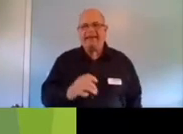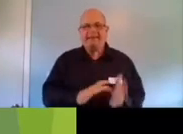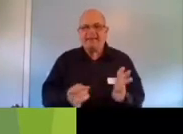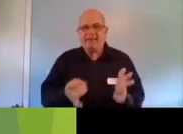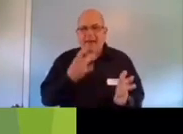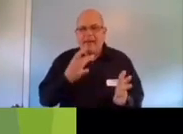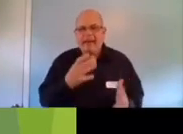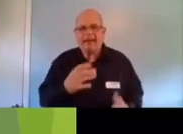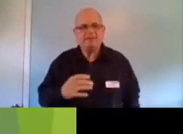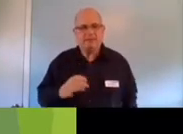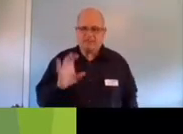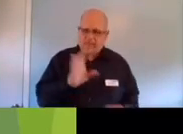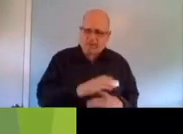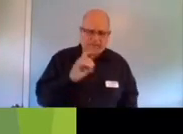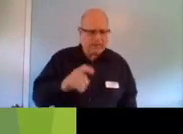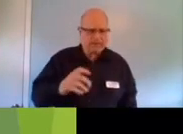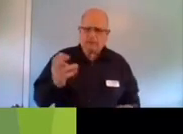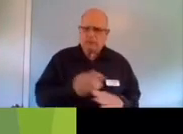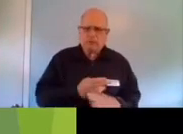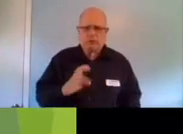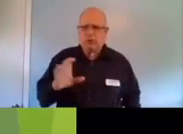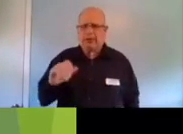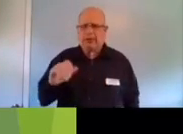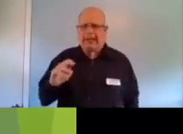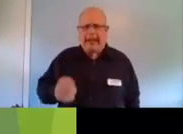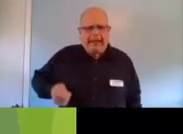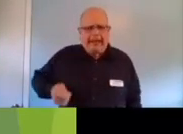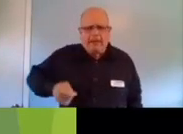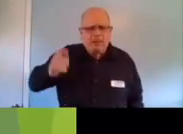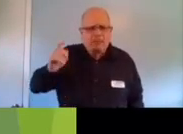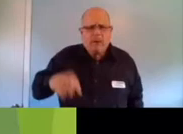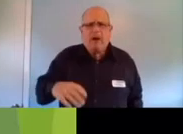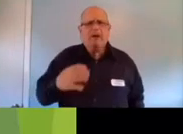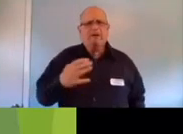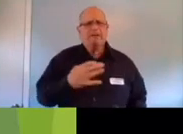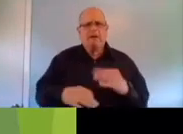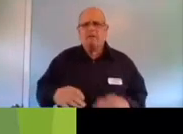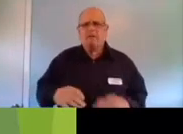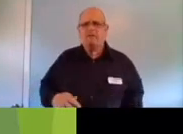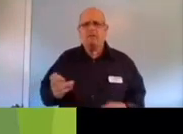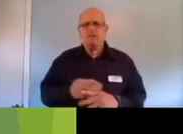you need to be using that cane or if you use a Walker you need to be in a wheelchair.